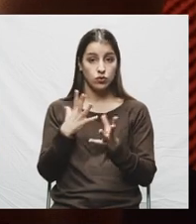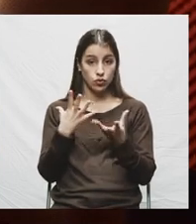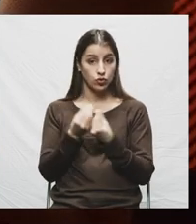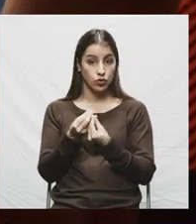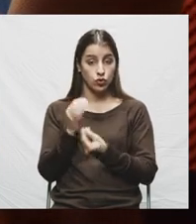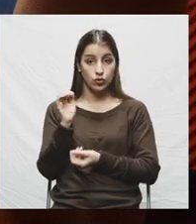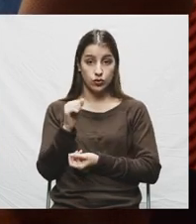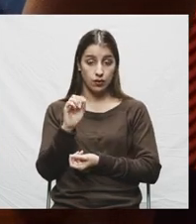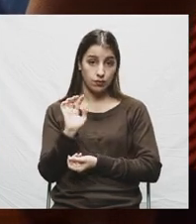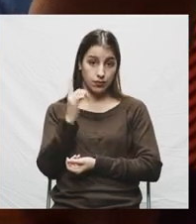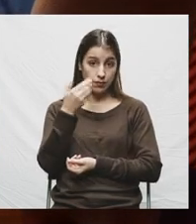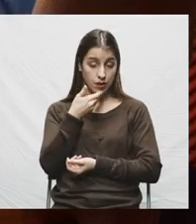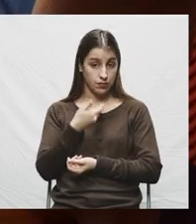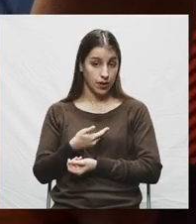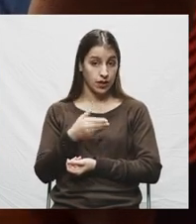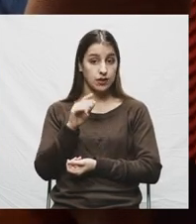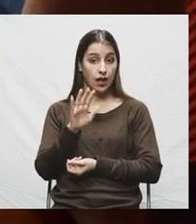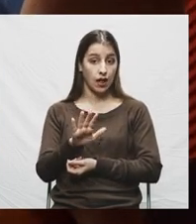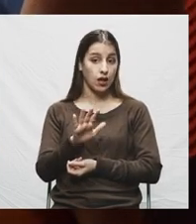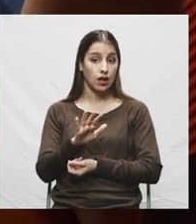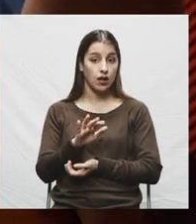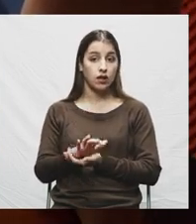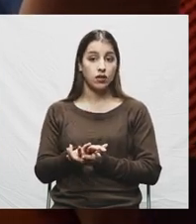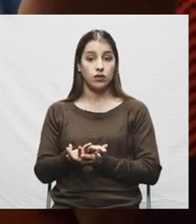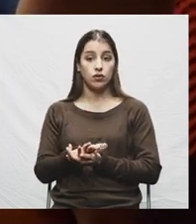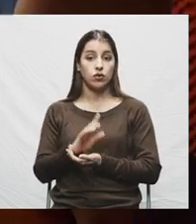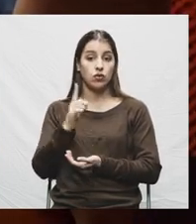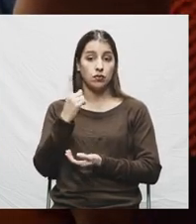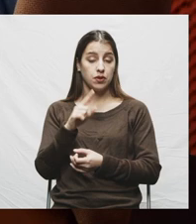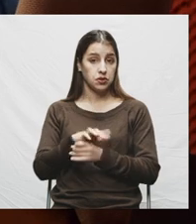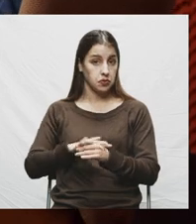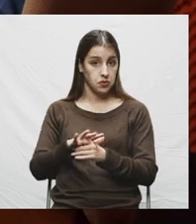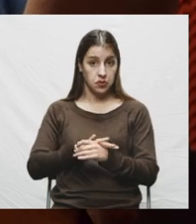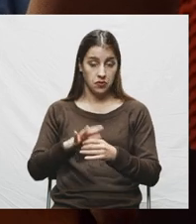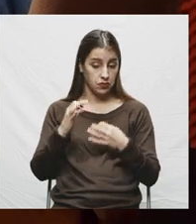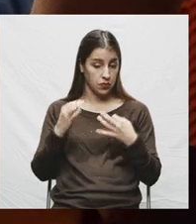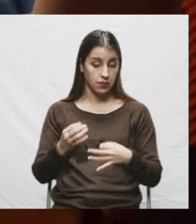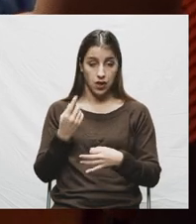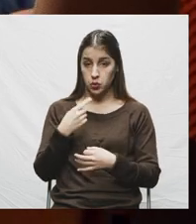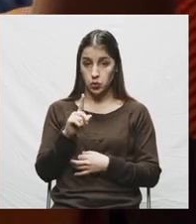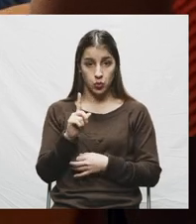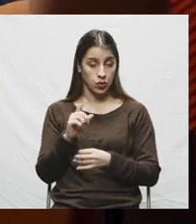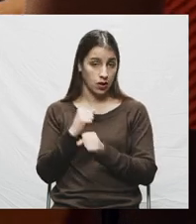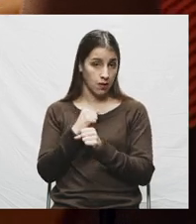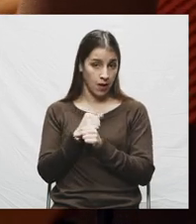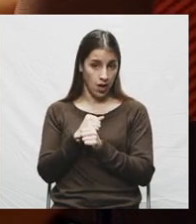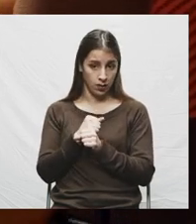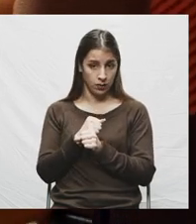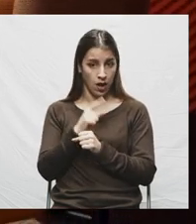We did a first experience there, a “showing”, an informal works in progress presentation at Randy Warshaw’s studios.